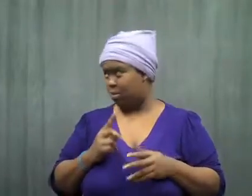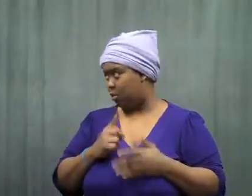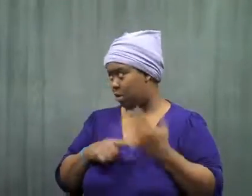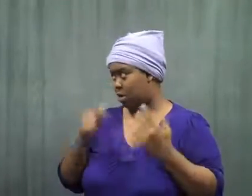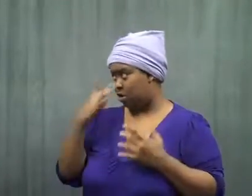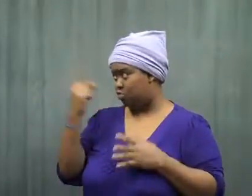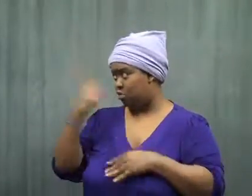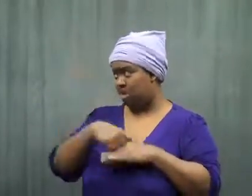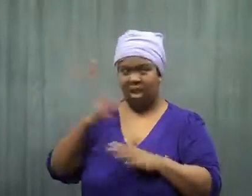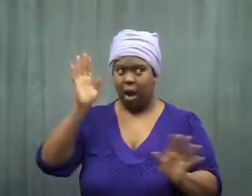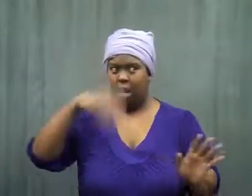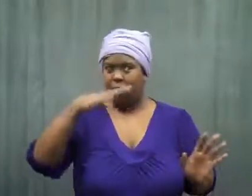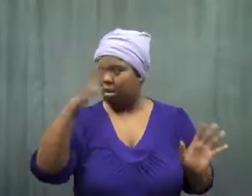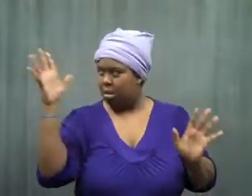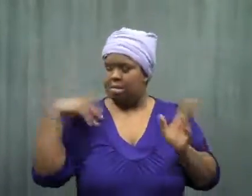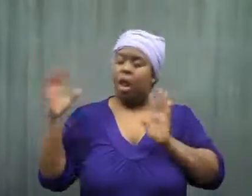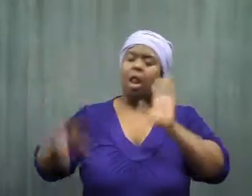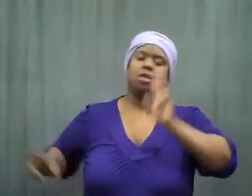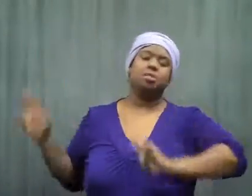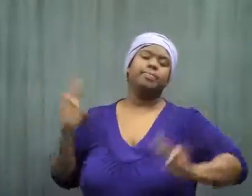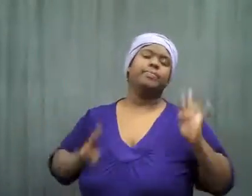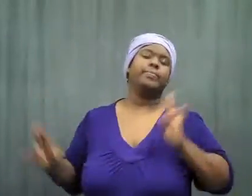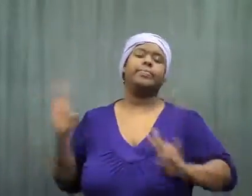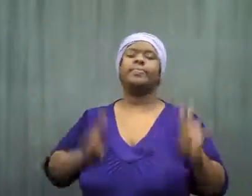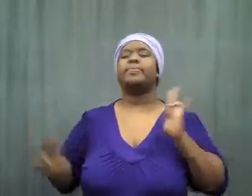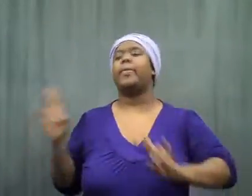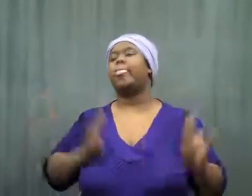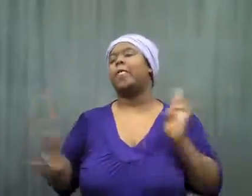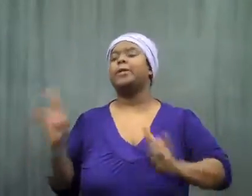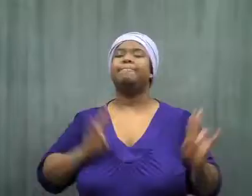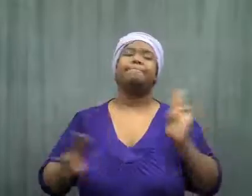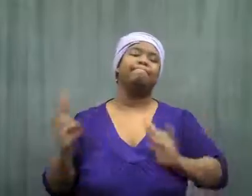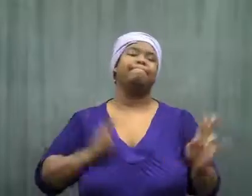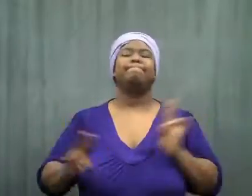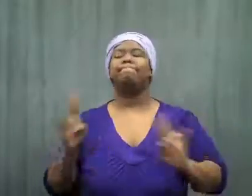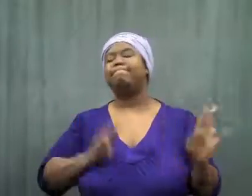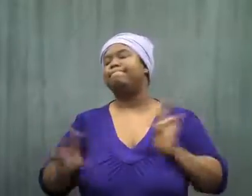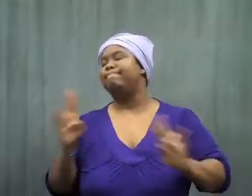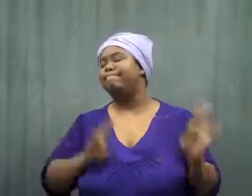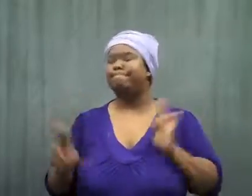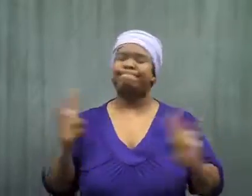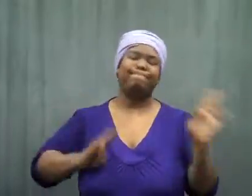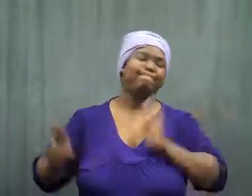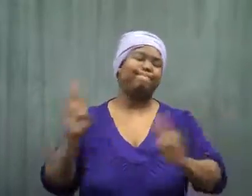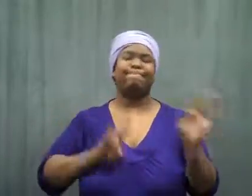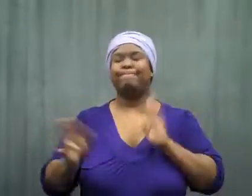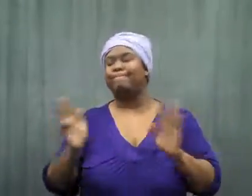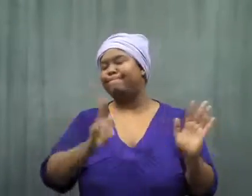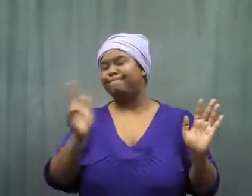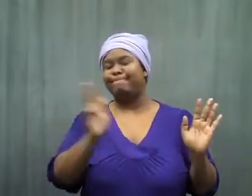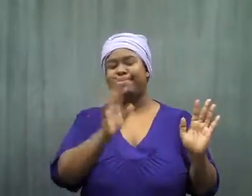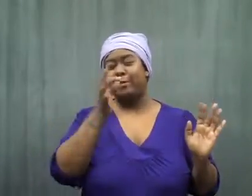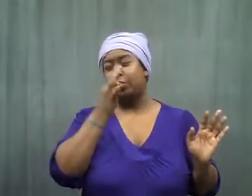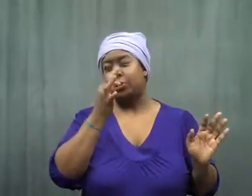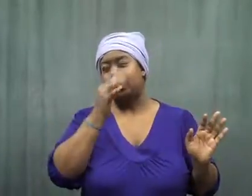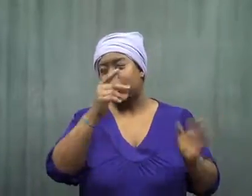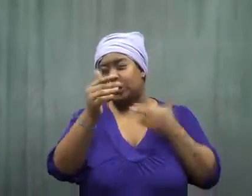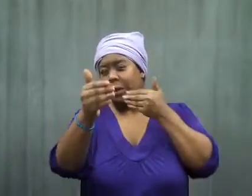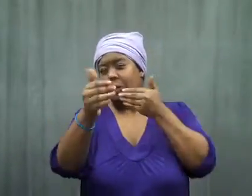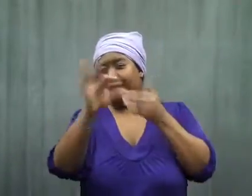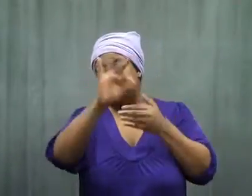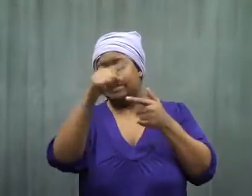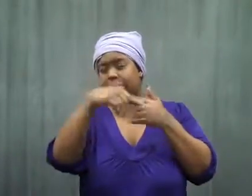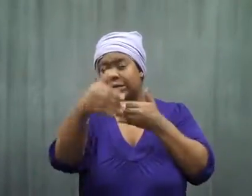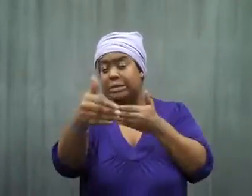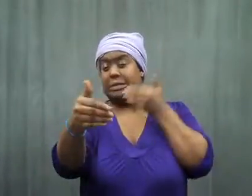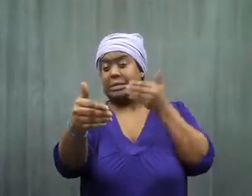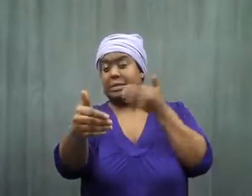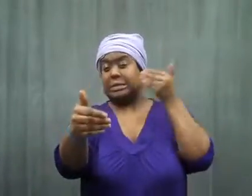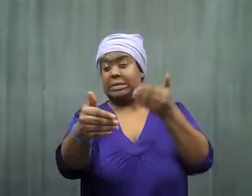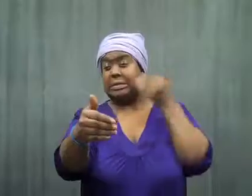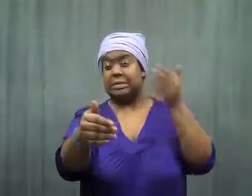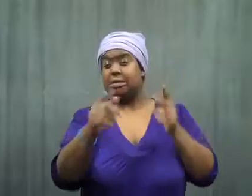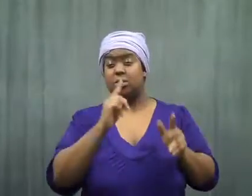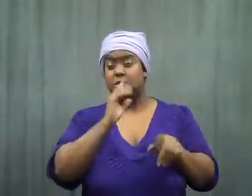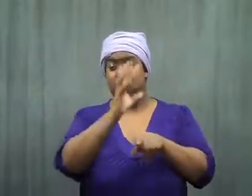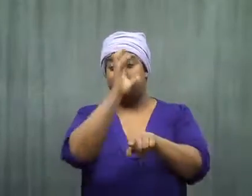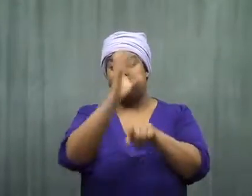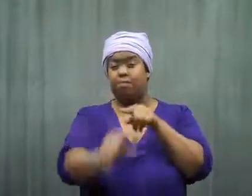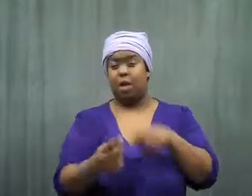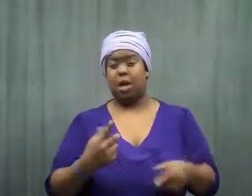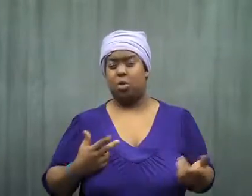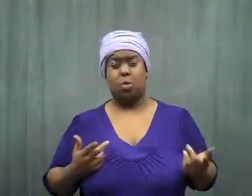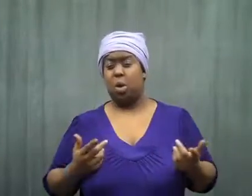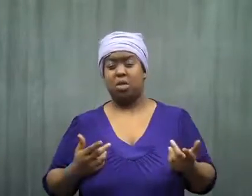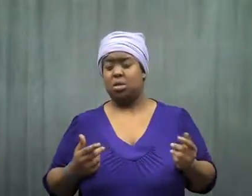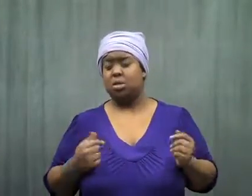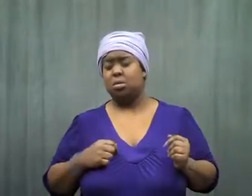I said, "What an interesting day!" She said, "I know!" and we kept talking.